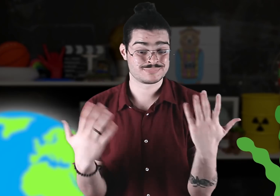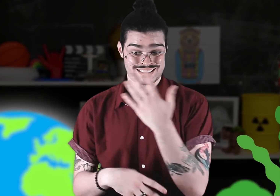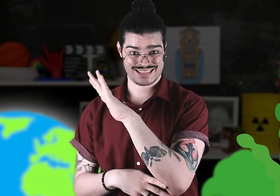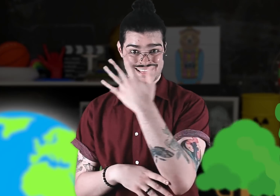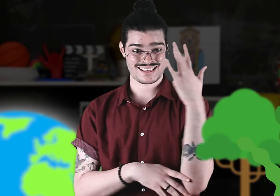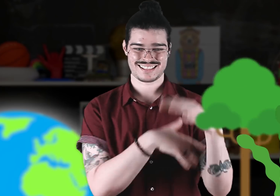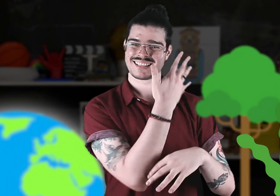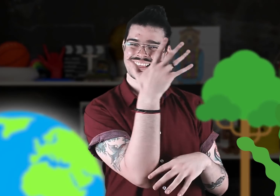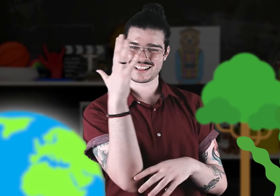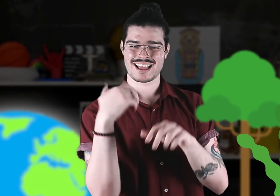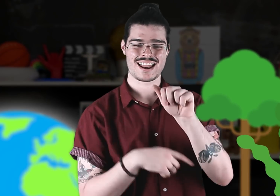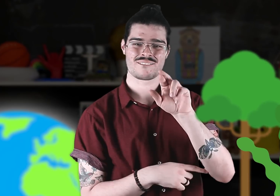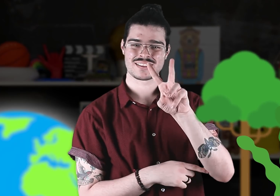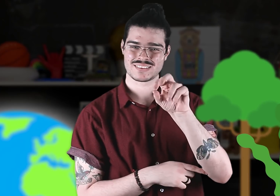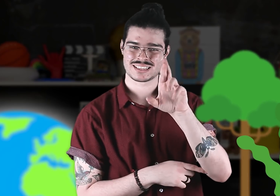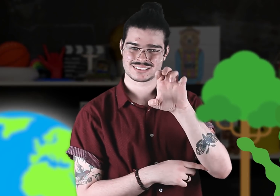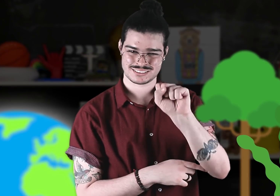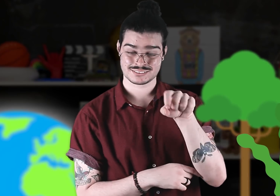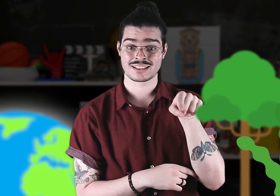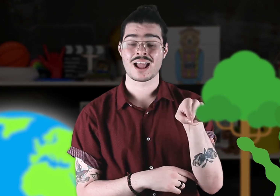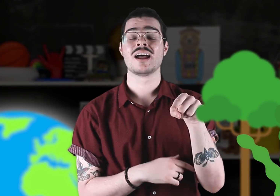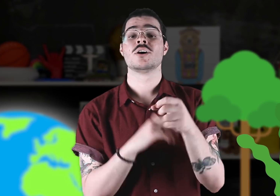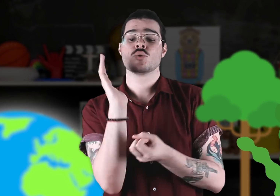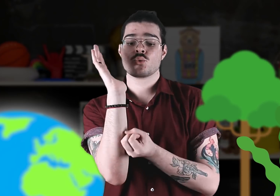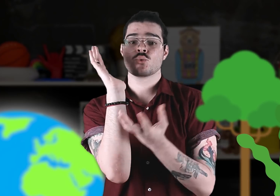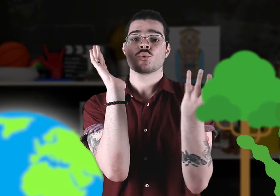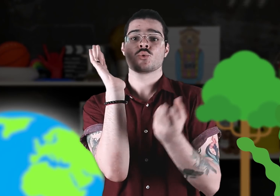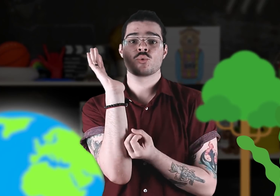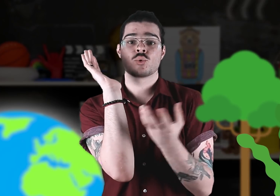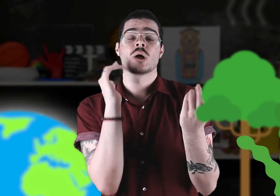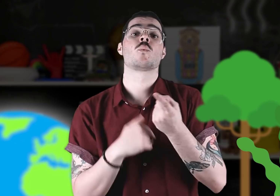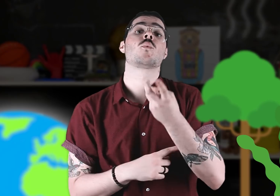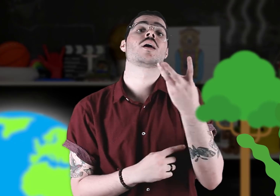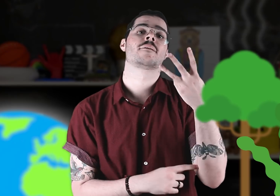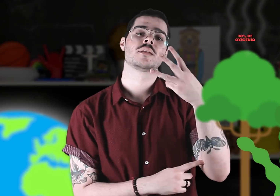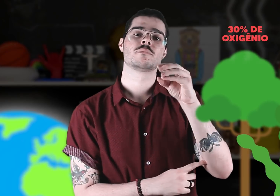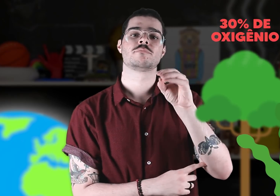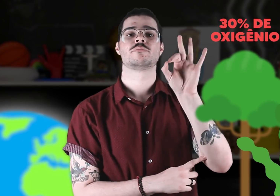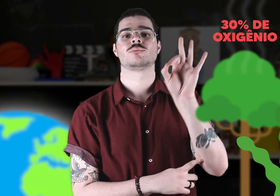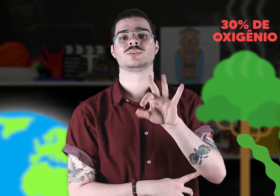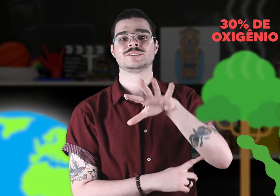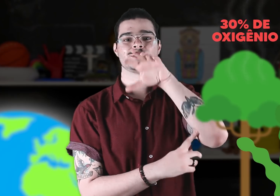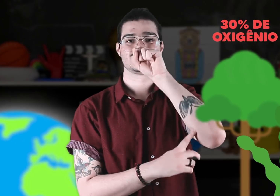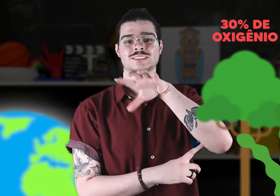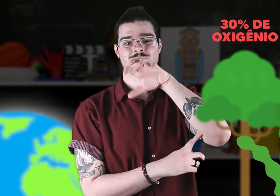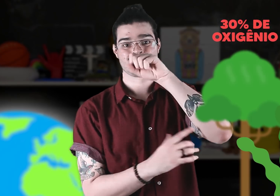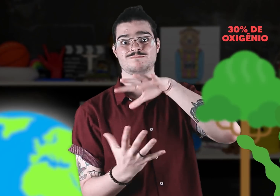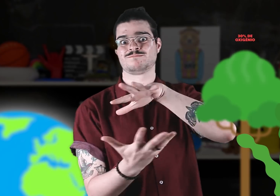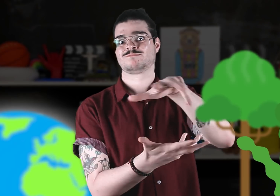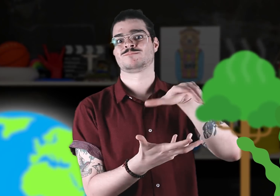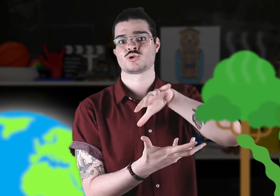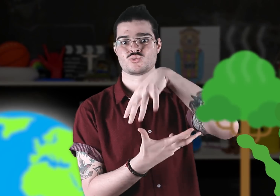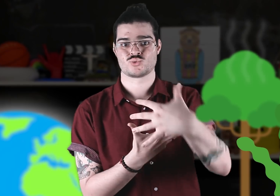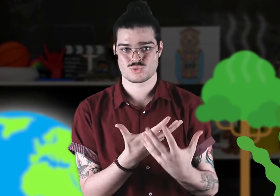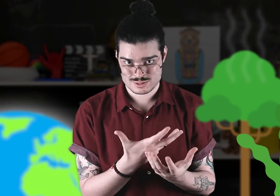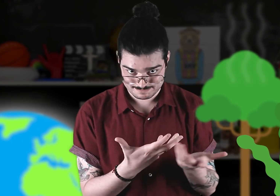and trees, 30% oxygen worldwide.